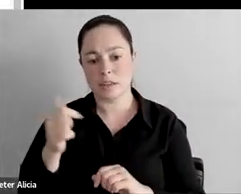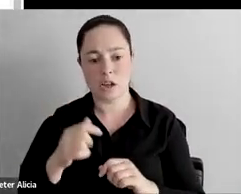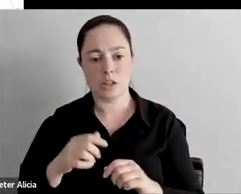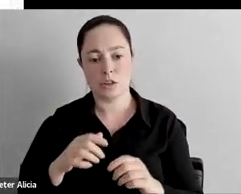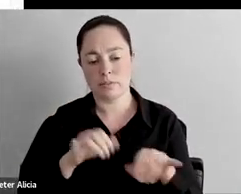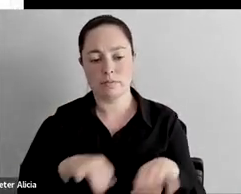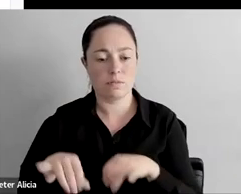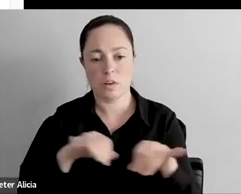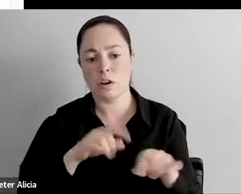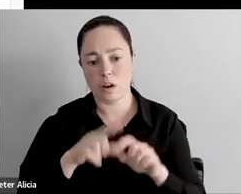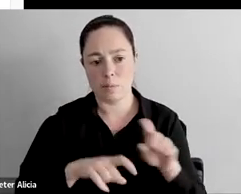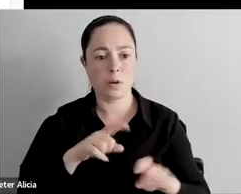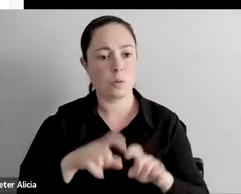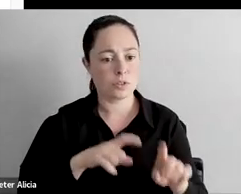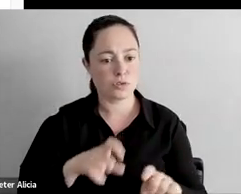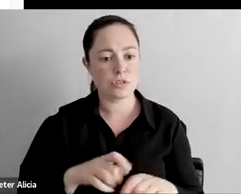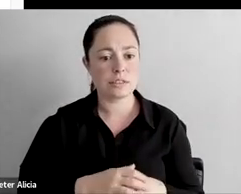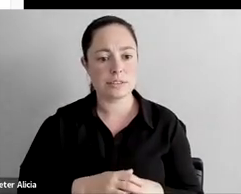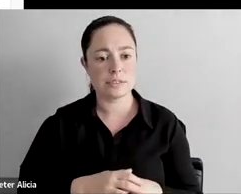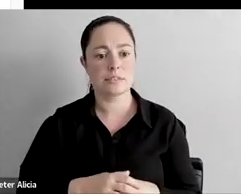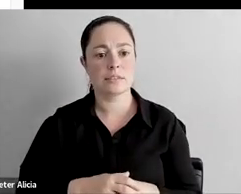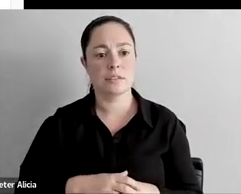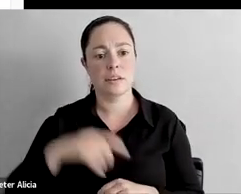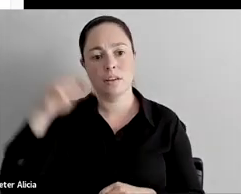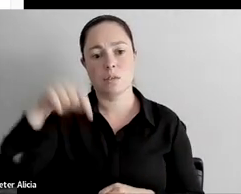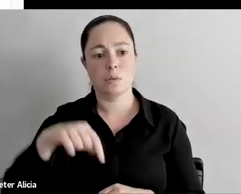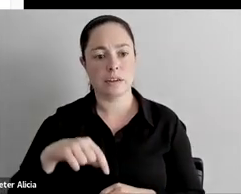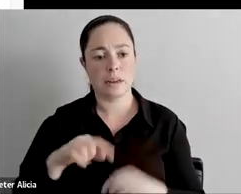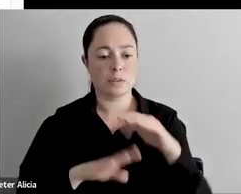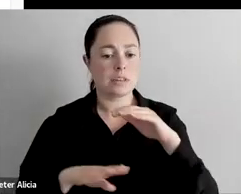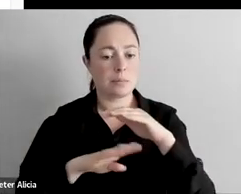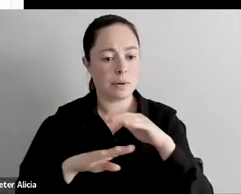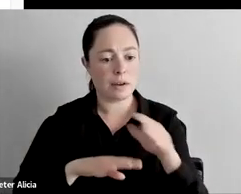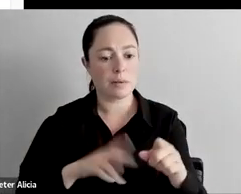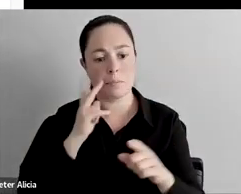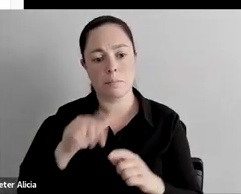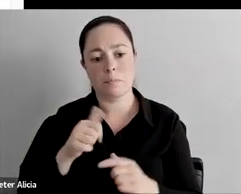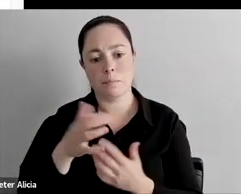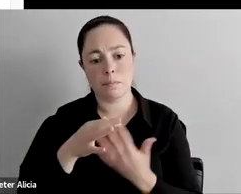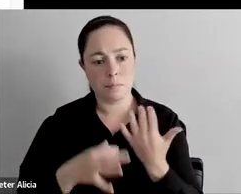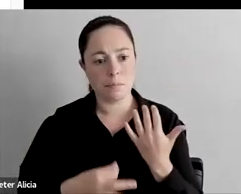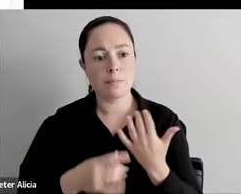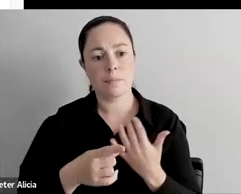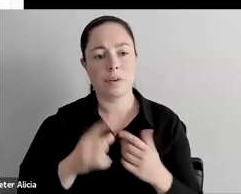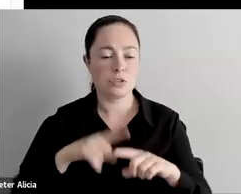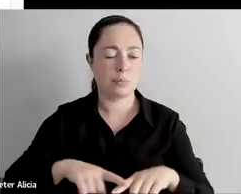And towards the bottom we have these options. Depending on the size of your screen, often this will